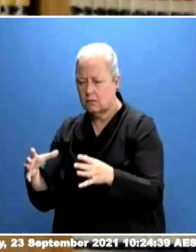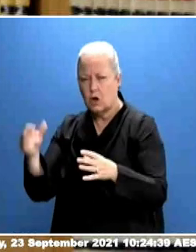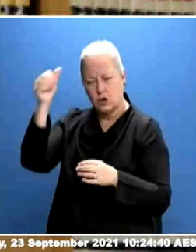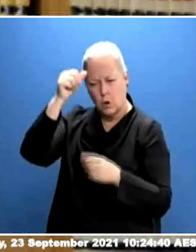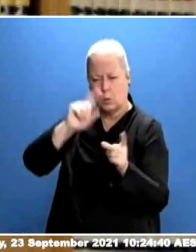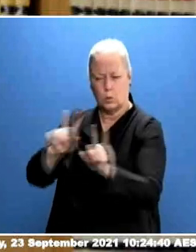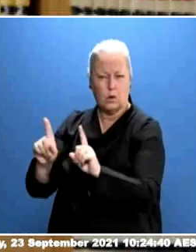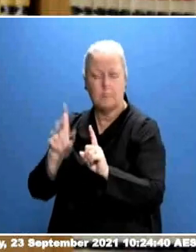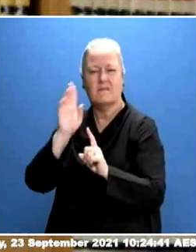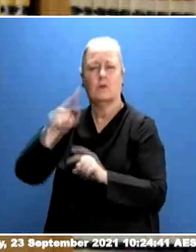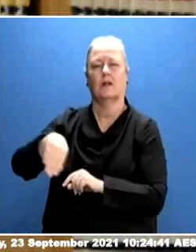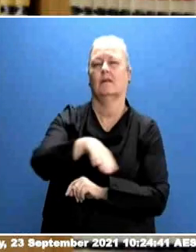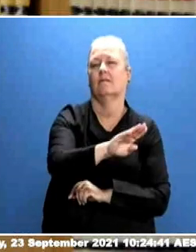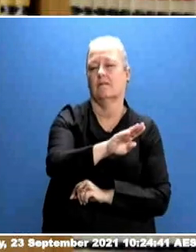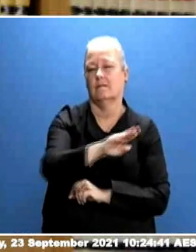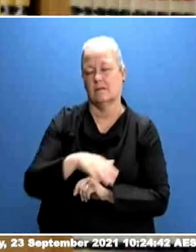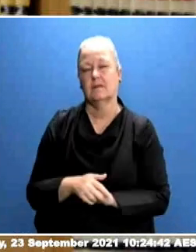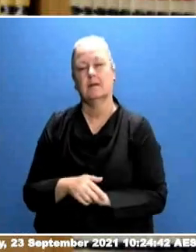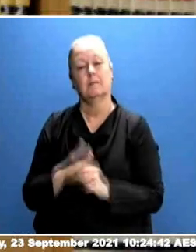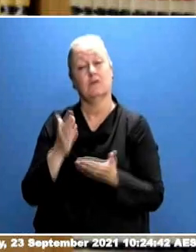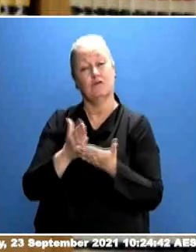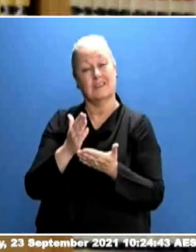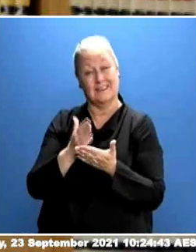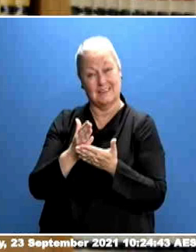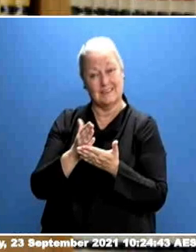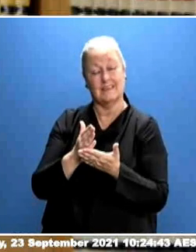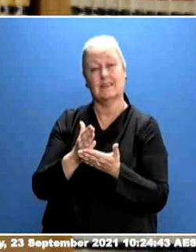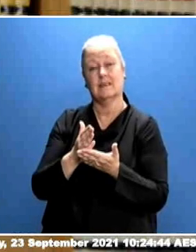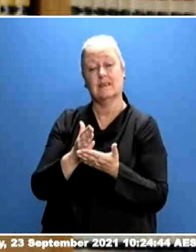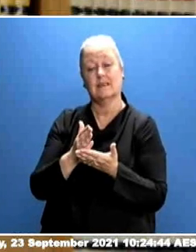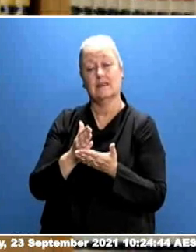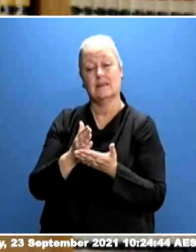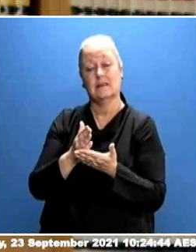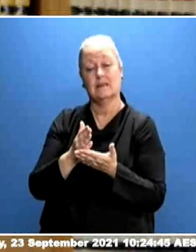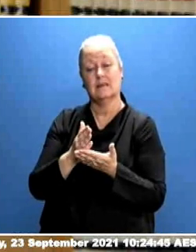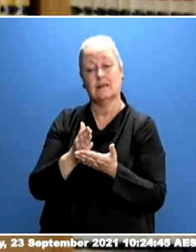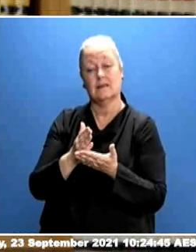But the sole responsibility will lie with the guardian in relation to implementation of some of those recommendations.